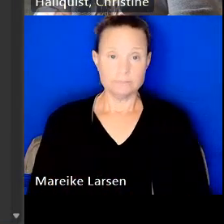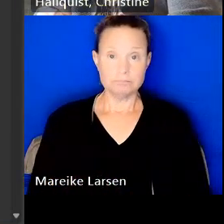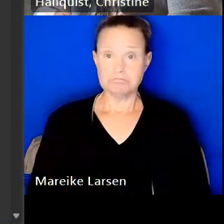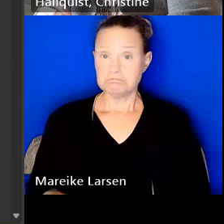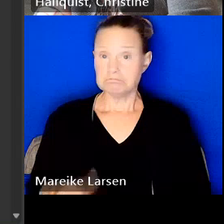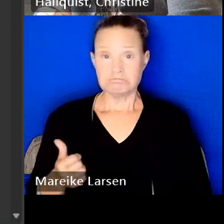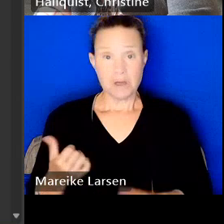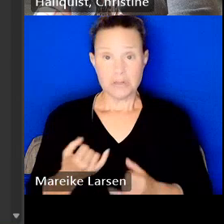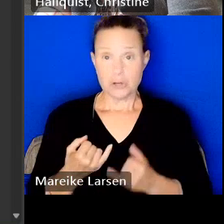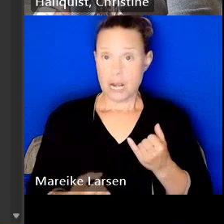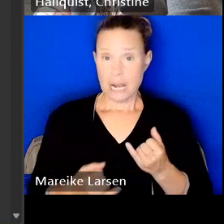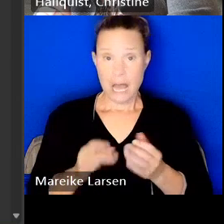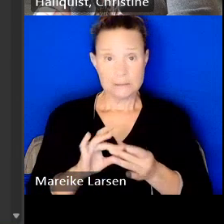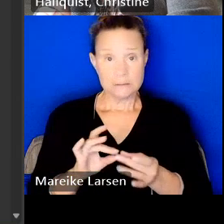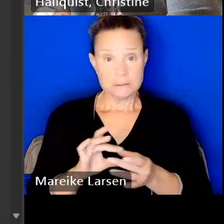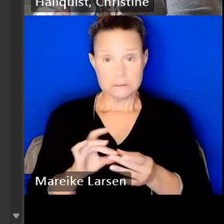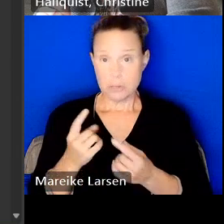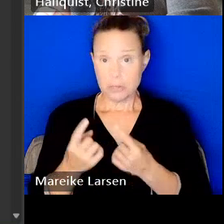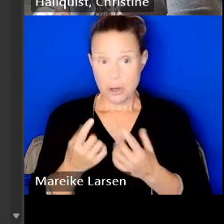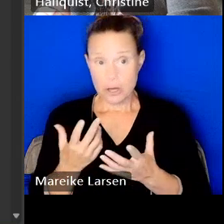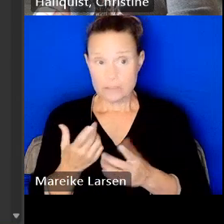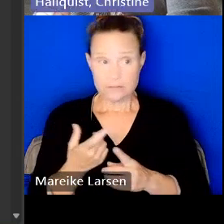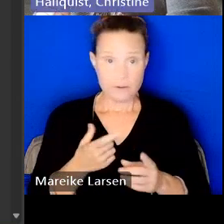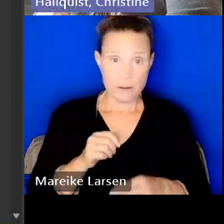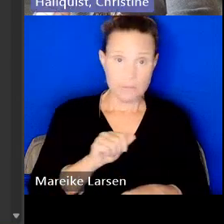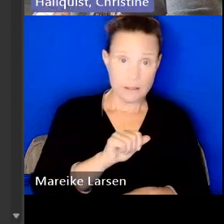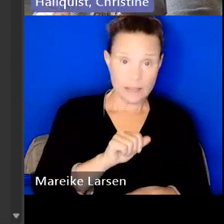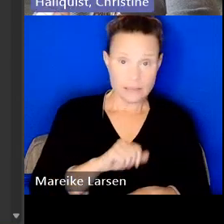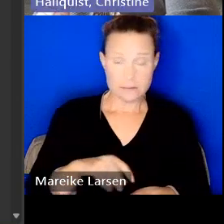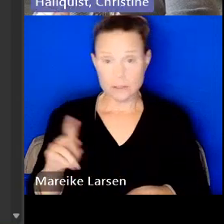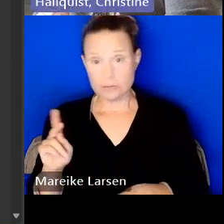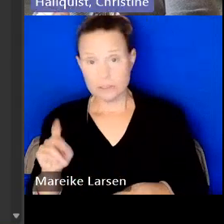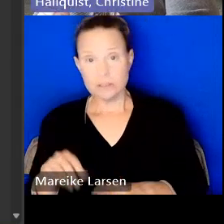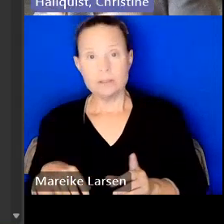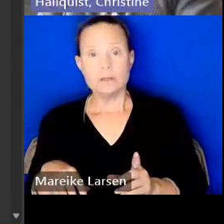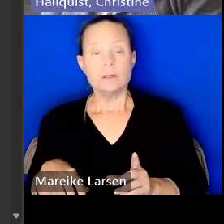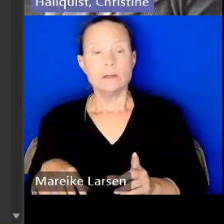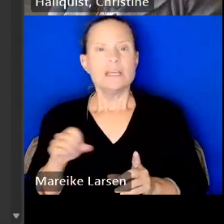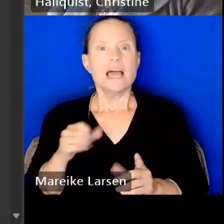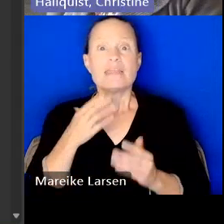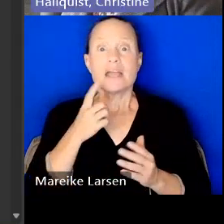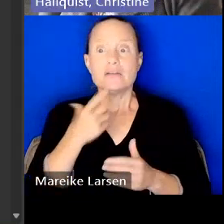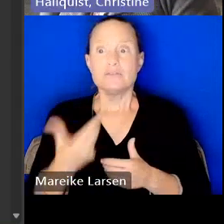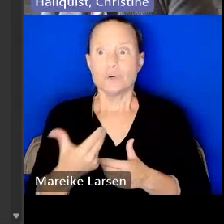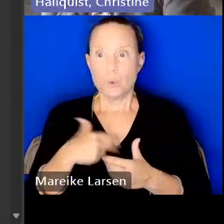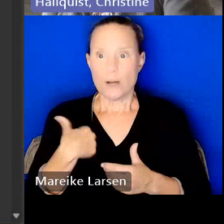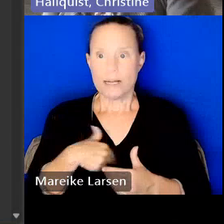Any final thoughts from Alexi or Christine? Yeah, I'll just thank everybody for joining the